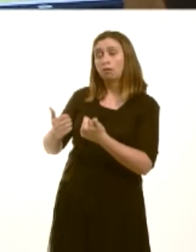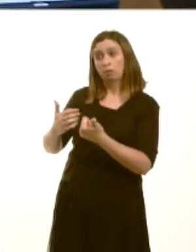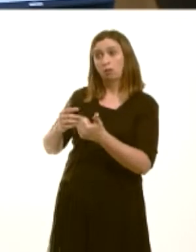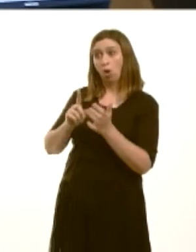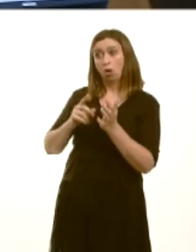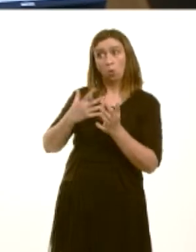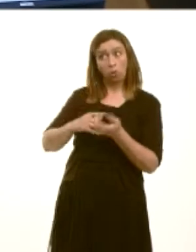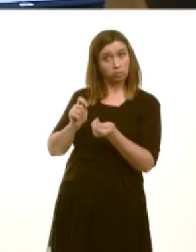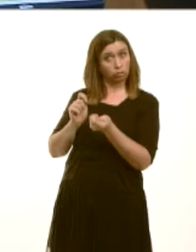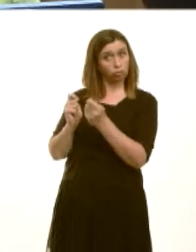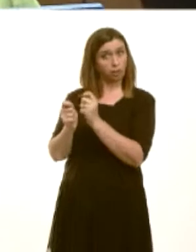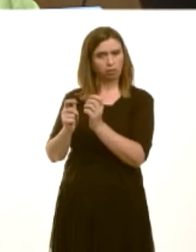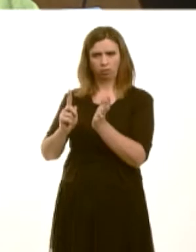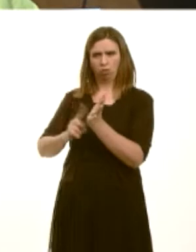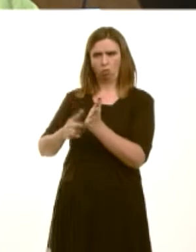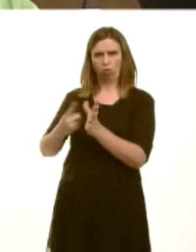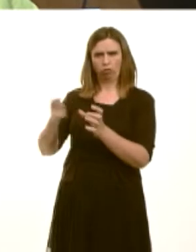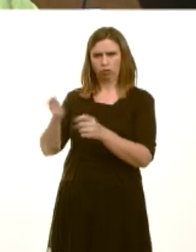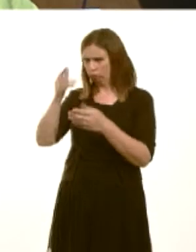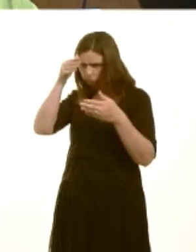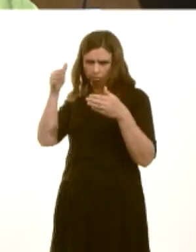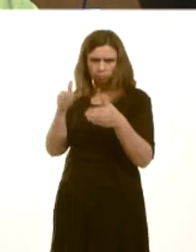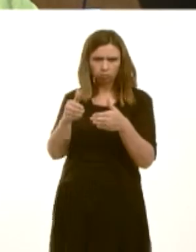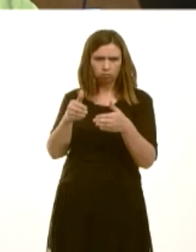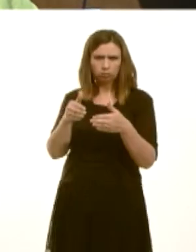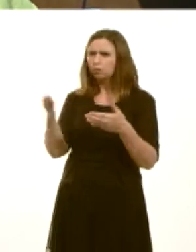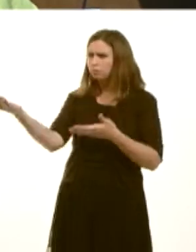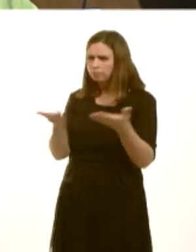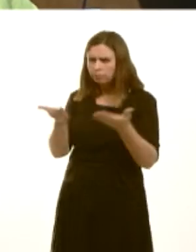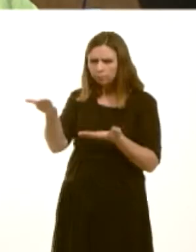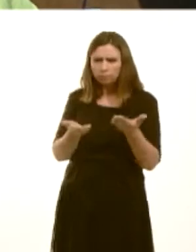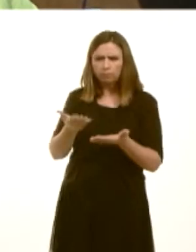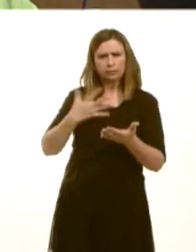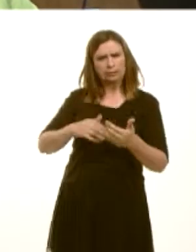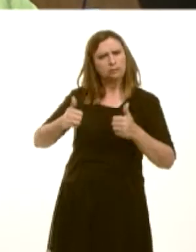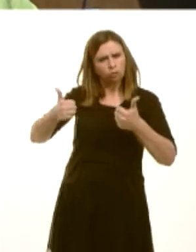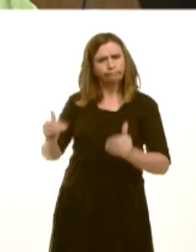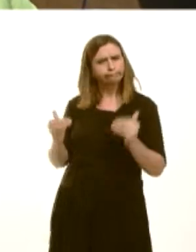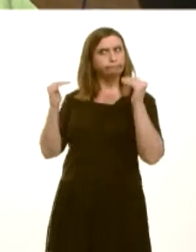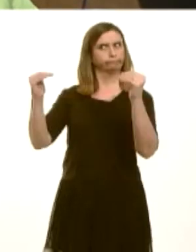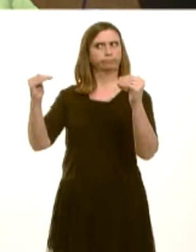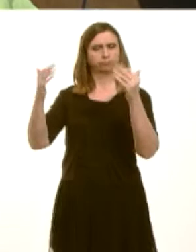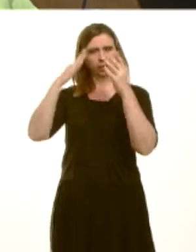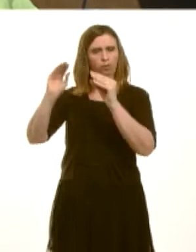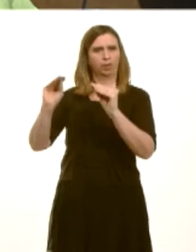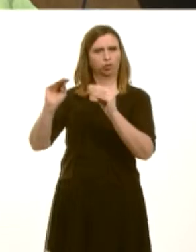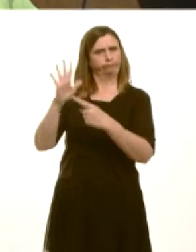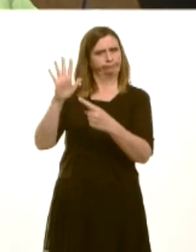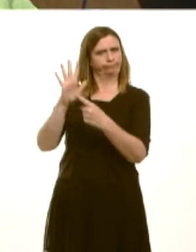authorities should give paramount importance to the effect of proposals on quality and standards in education. Bethan Jenkins: Thank you, First Minister,